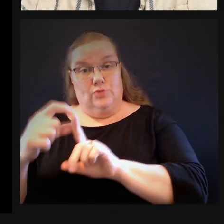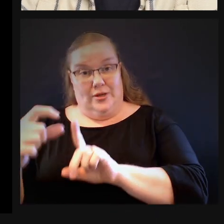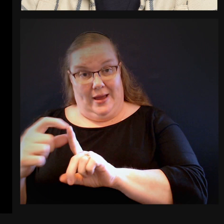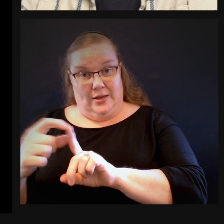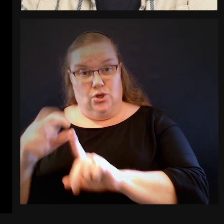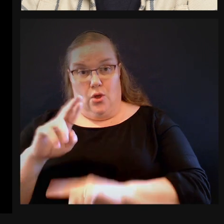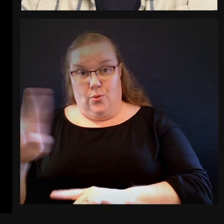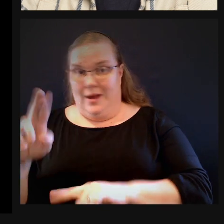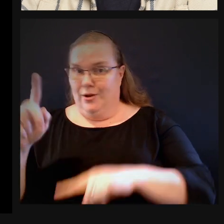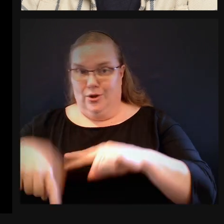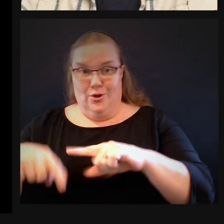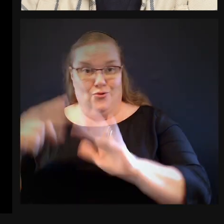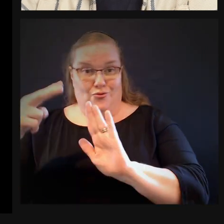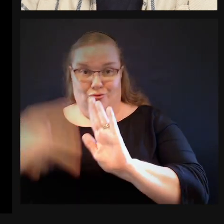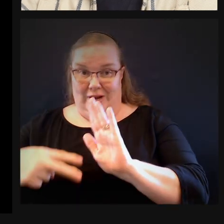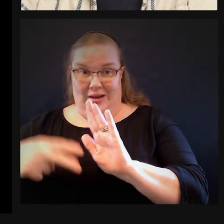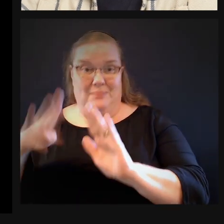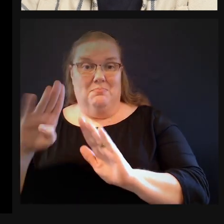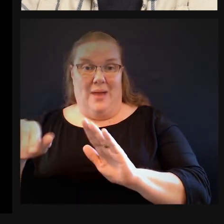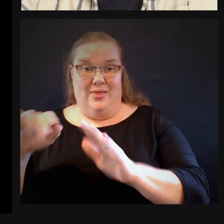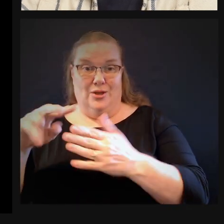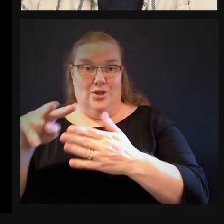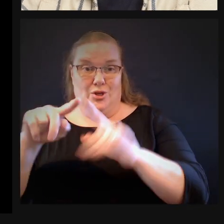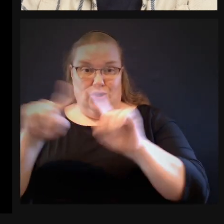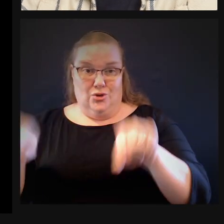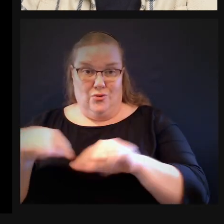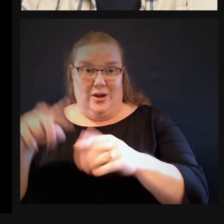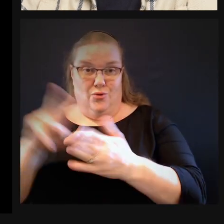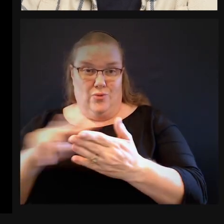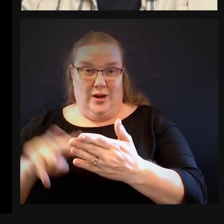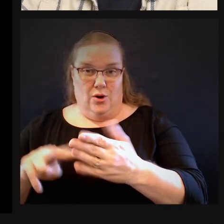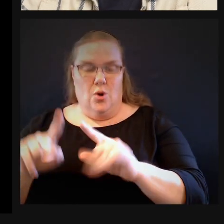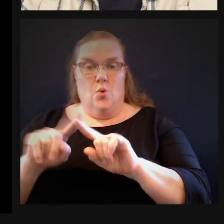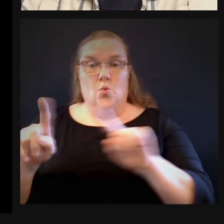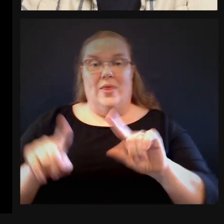could not be read by the screen reader when the corresponding item on the left was selected.